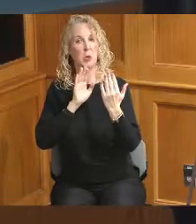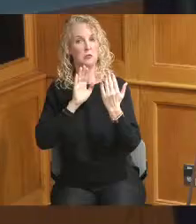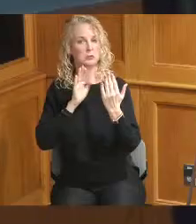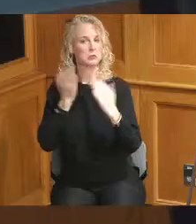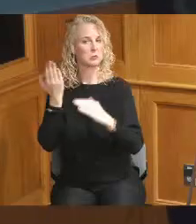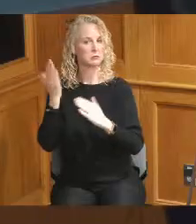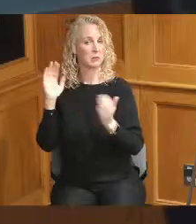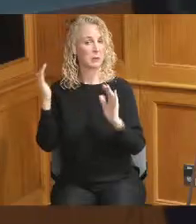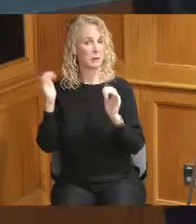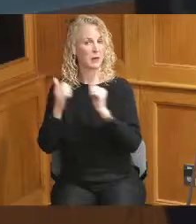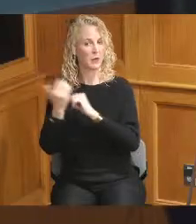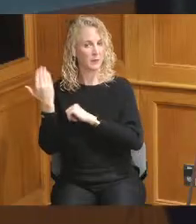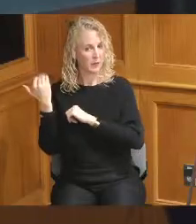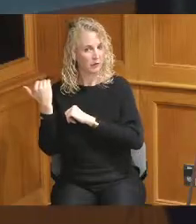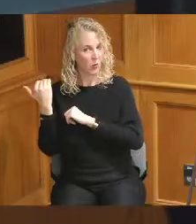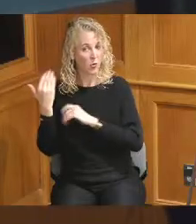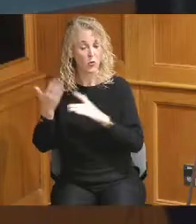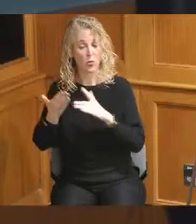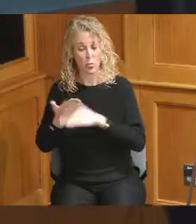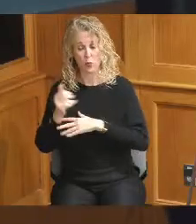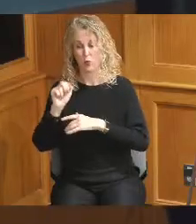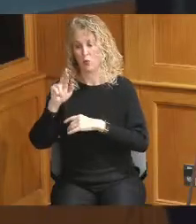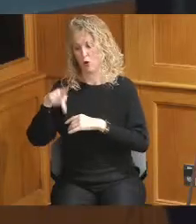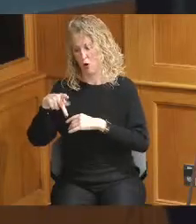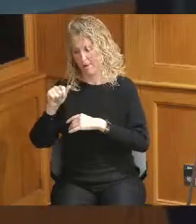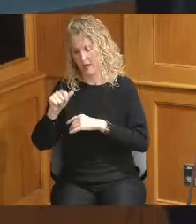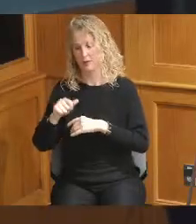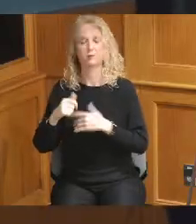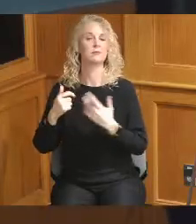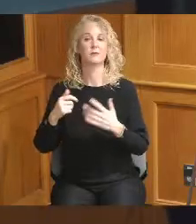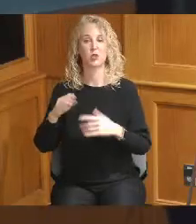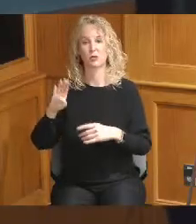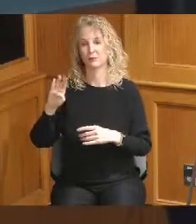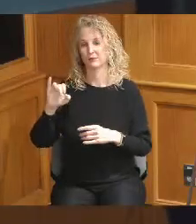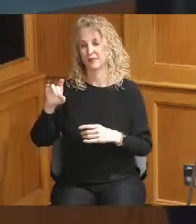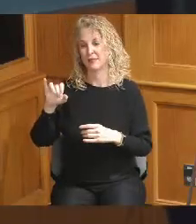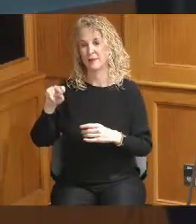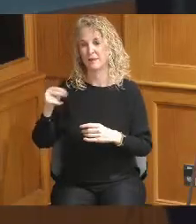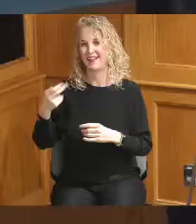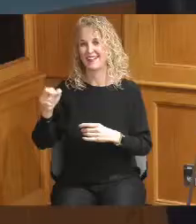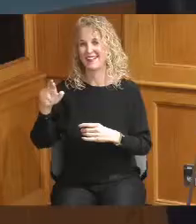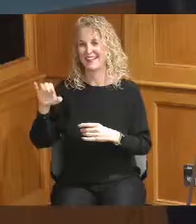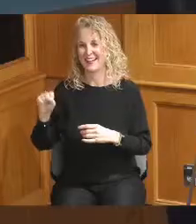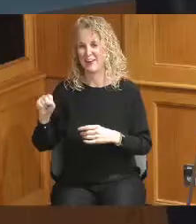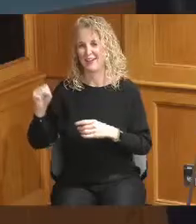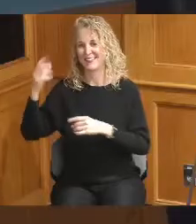past primarily through ARPA as you say thanks to the Biden Harris Administration I just want